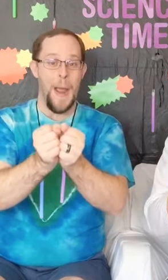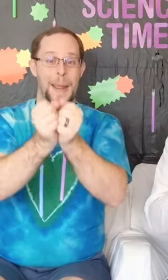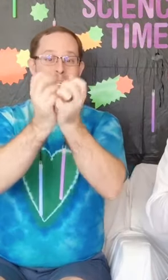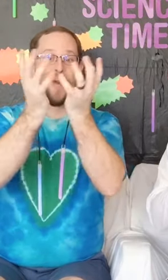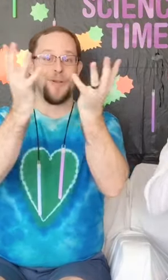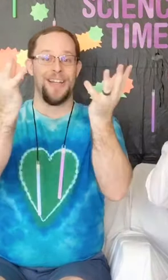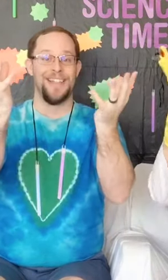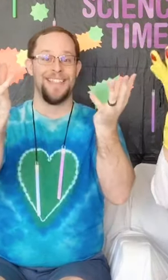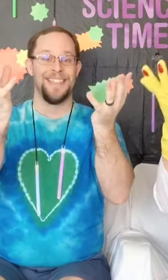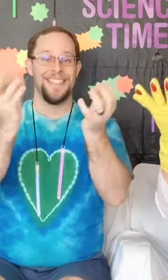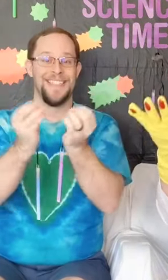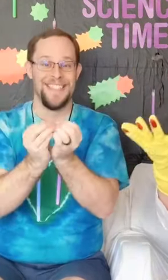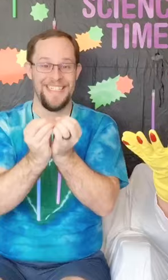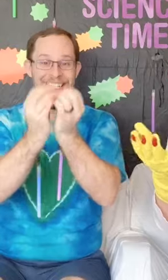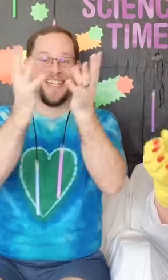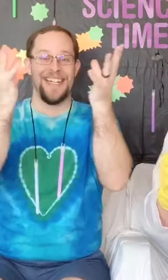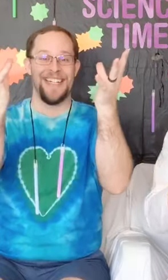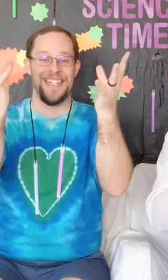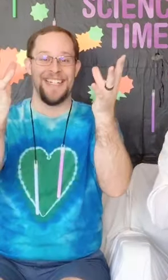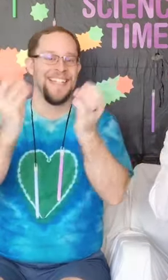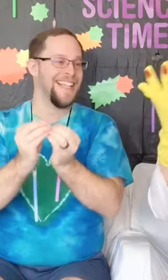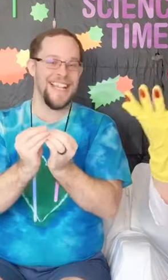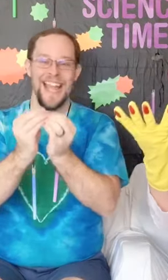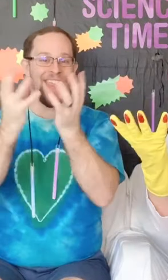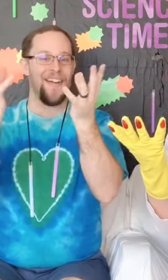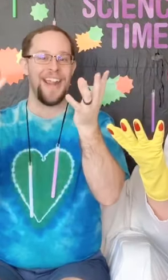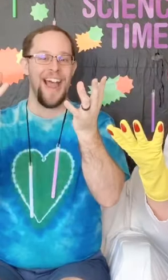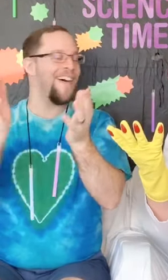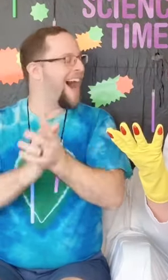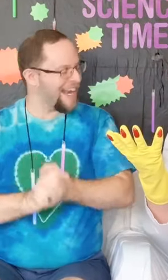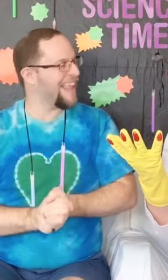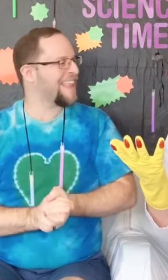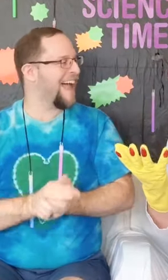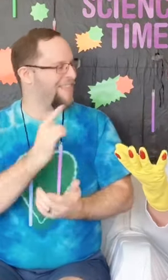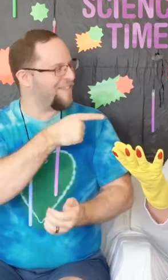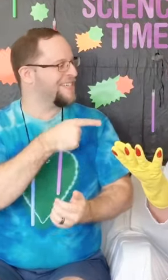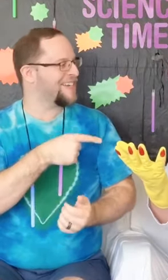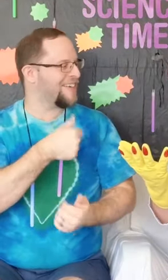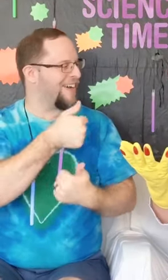"Explosion." CALI: Boom! "Explosion." AARON: There we go! I like that! That one's a good one!